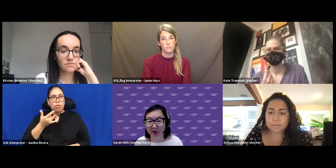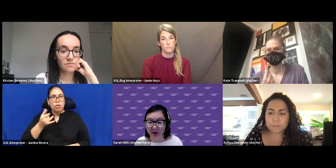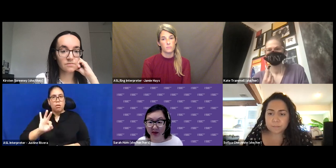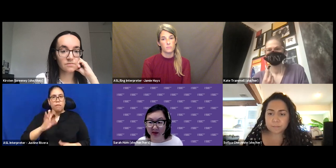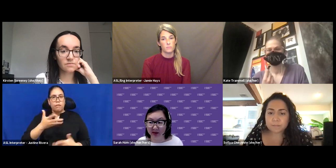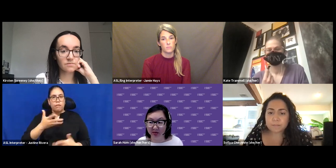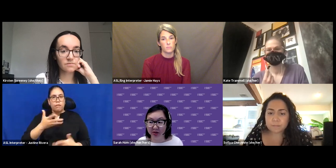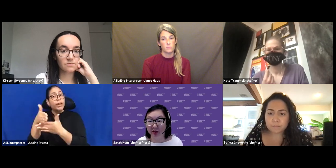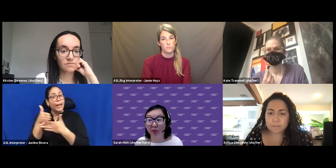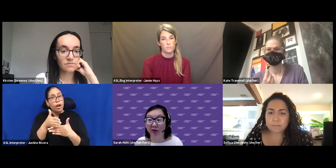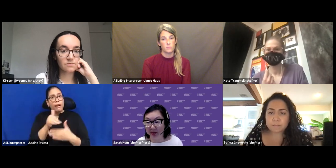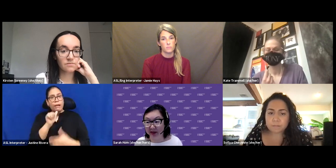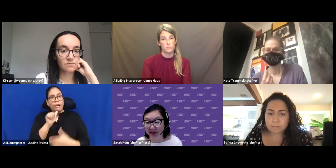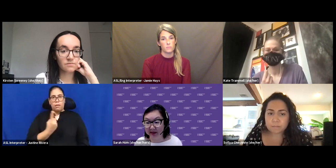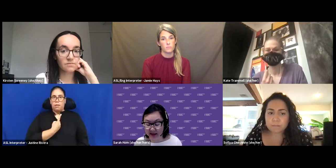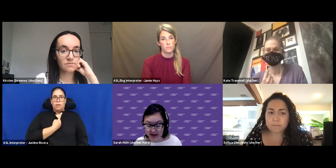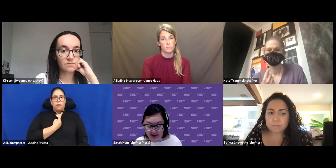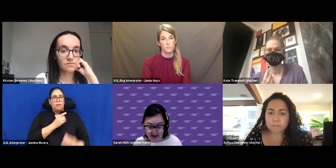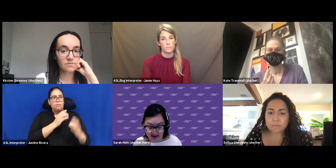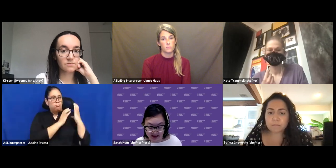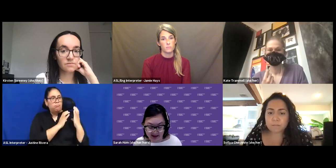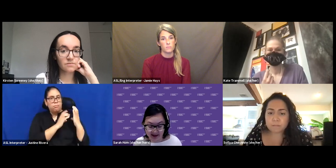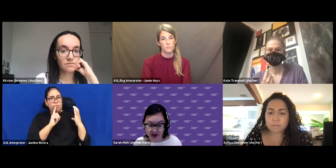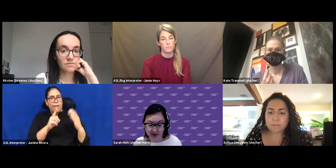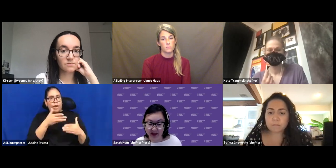workload, and these are shared priorities, and not just my